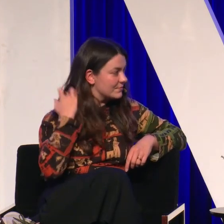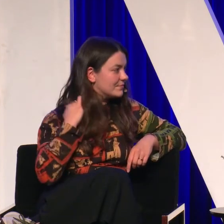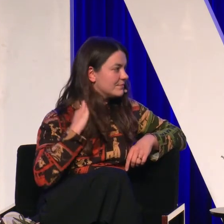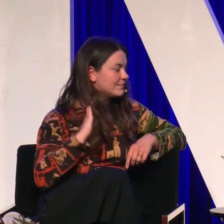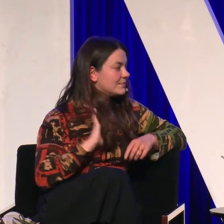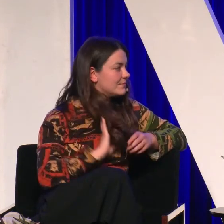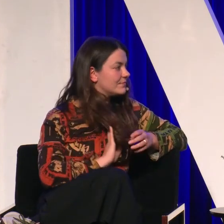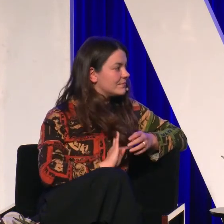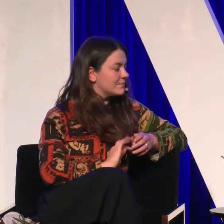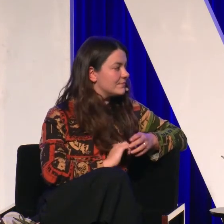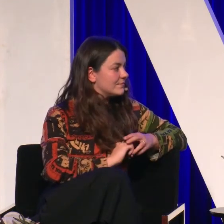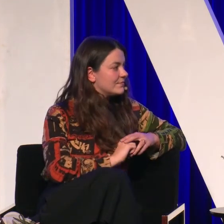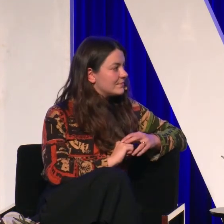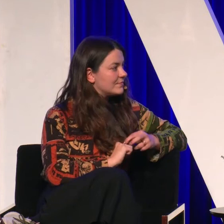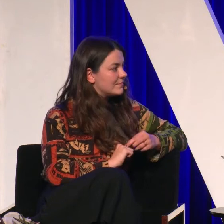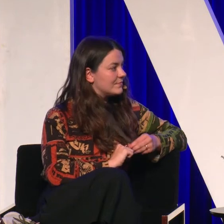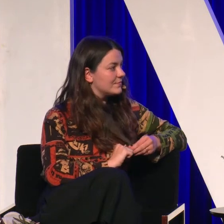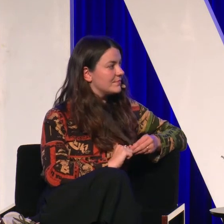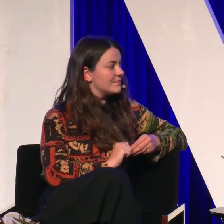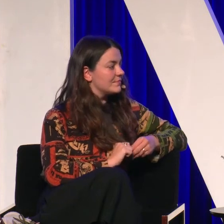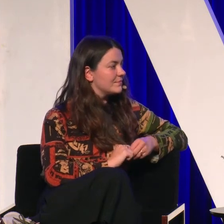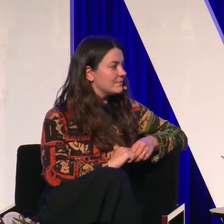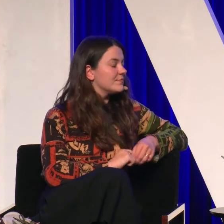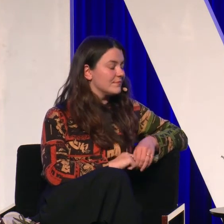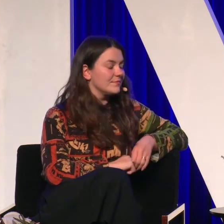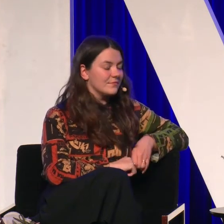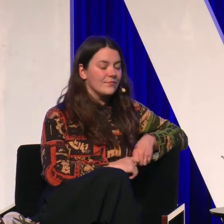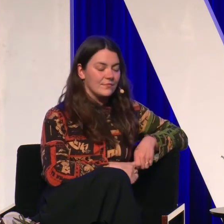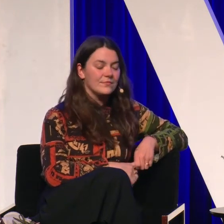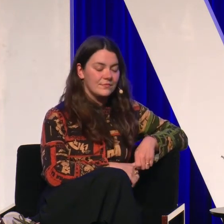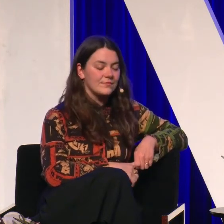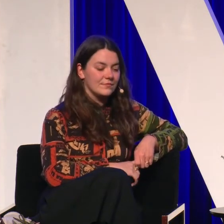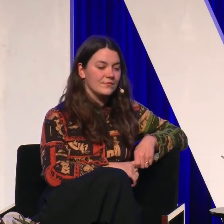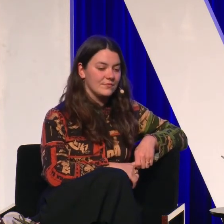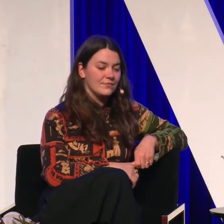We remember we we understand those through the lens of that sort of creative work.